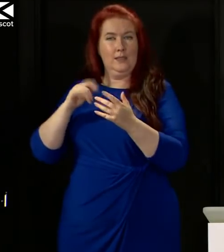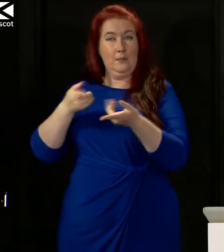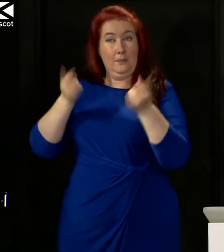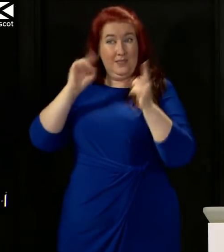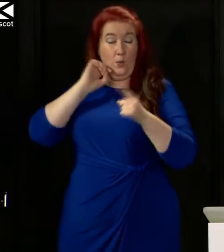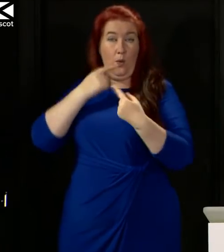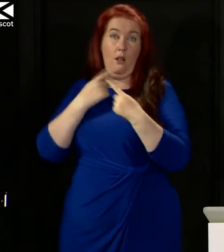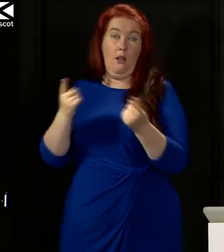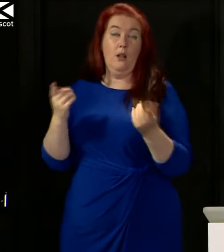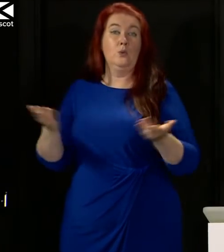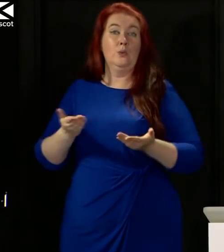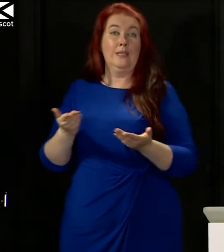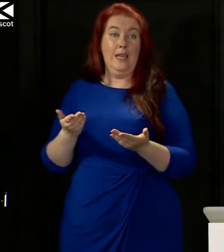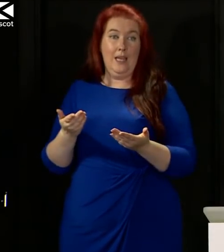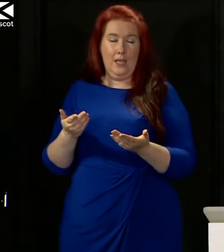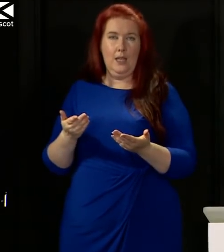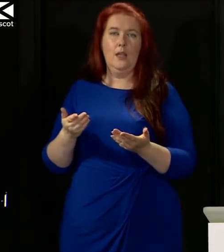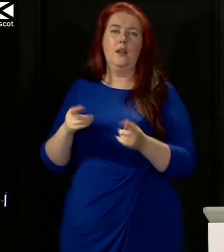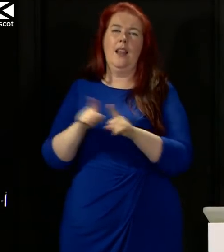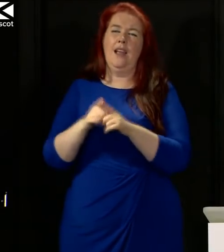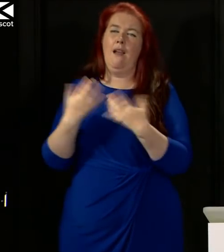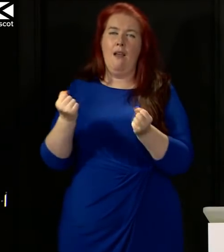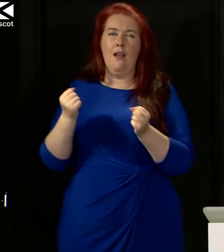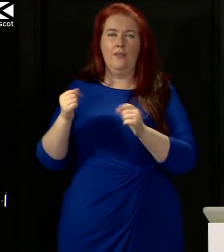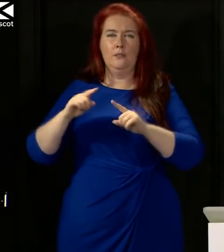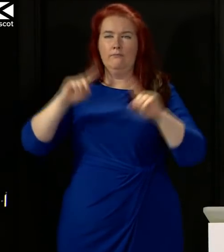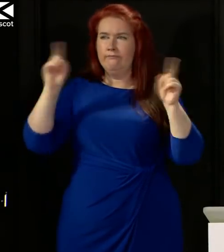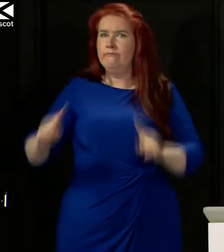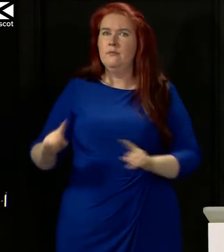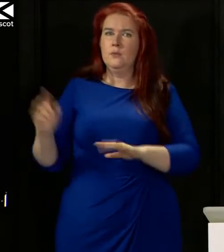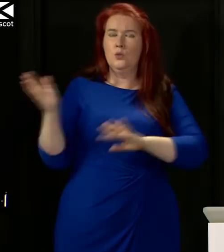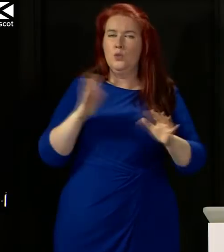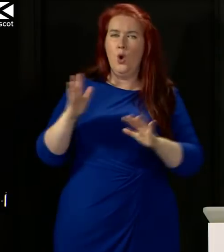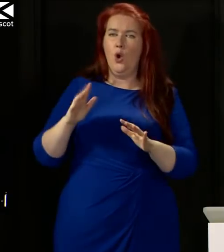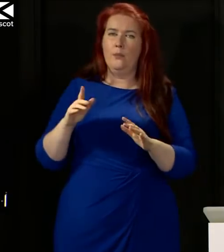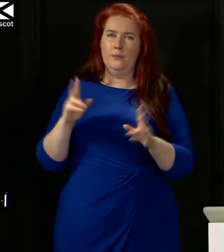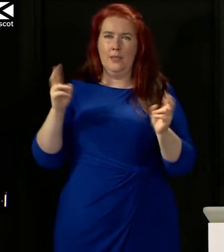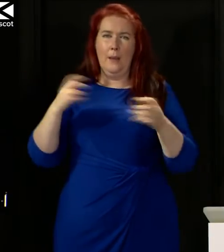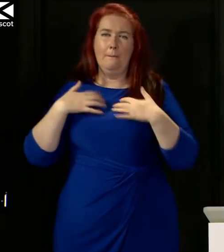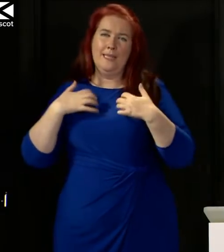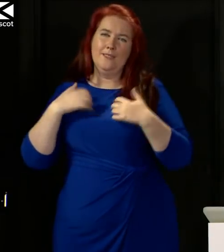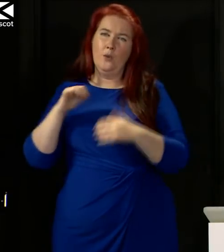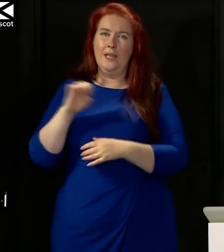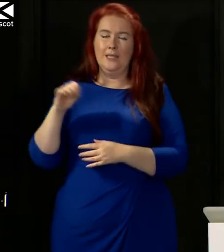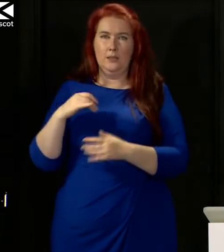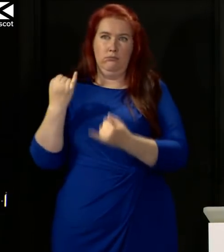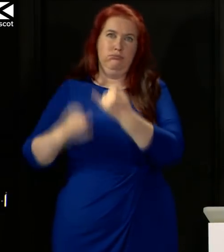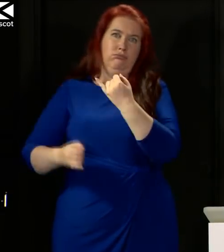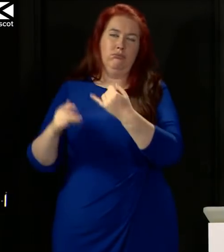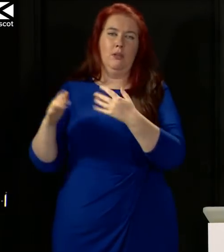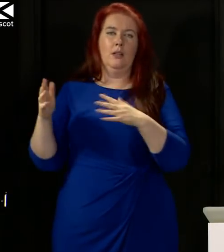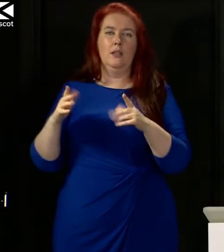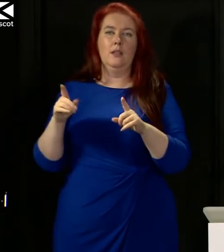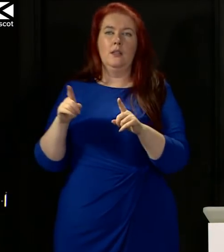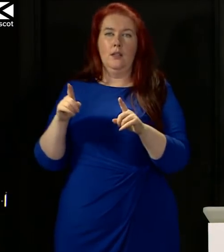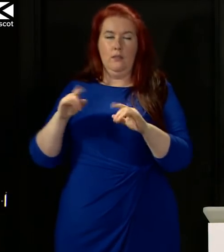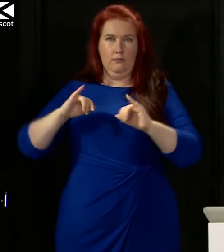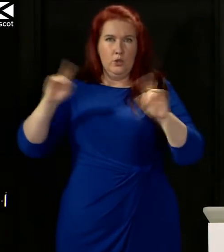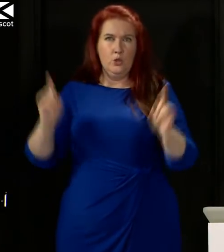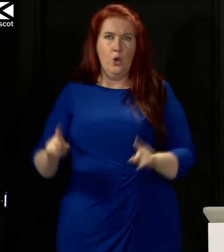the beast from the East and some issues around Hunterston, there was an increase in the annual